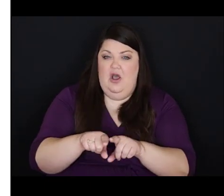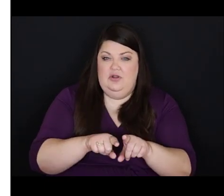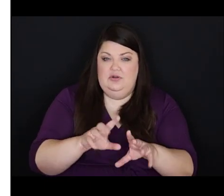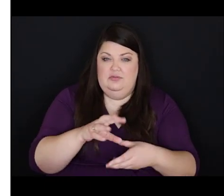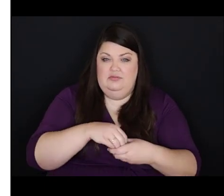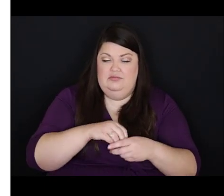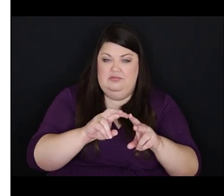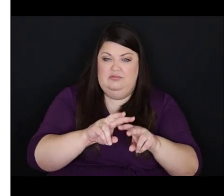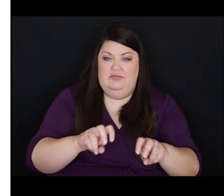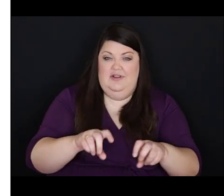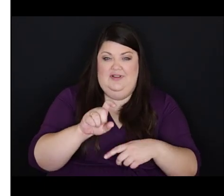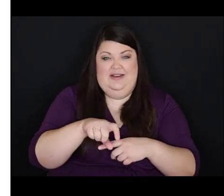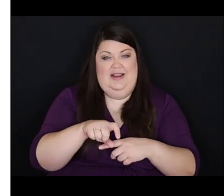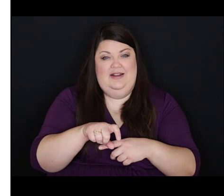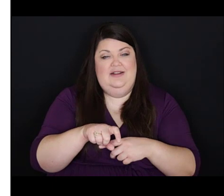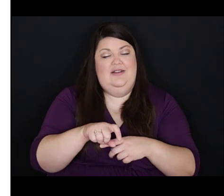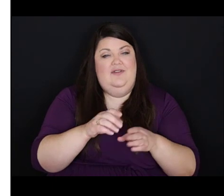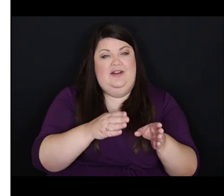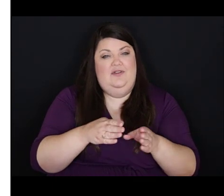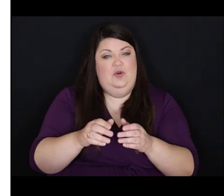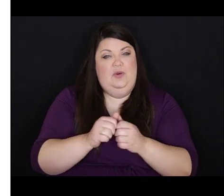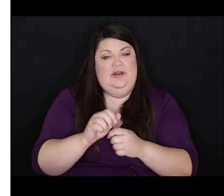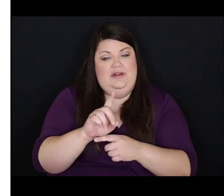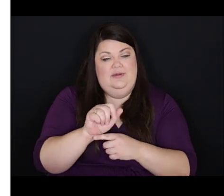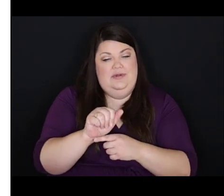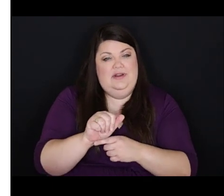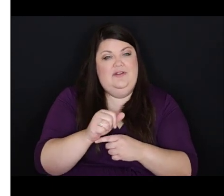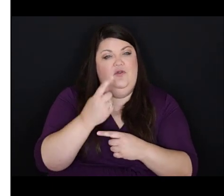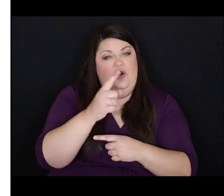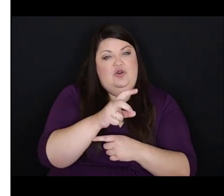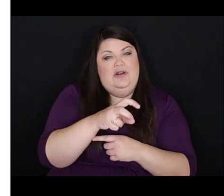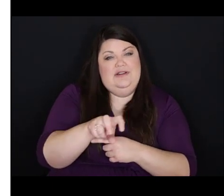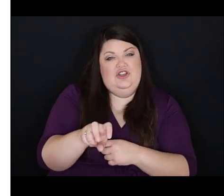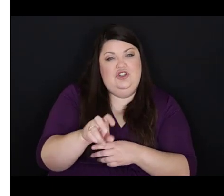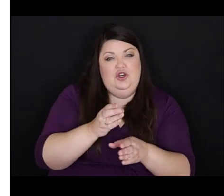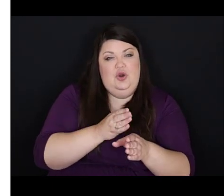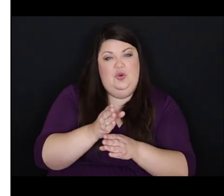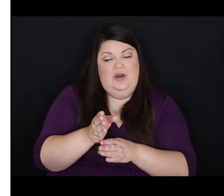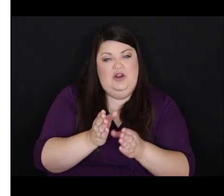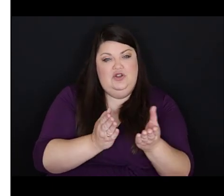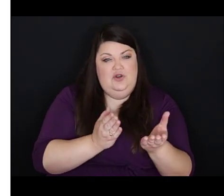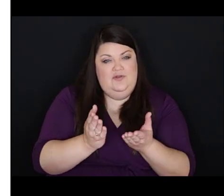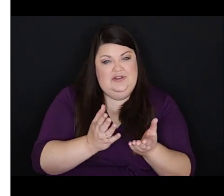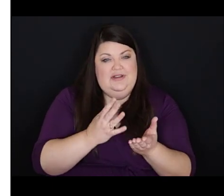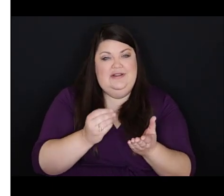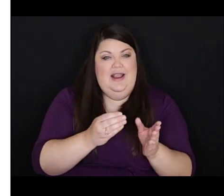the needs of individuals with disabilities for transition career services and pre-employment